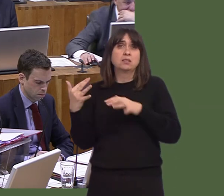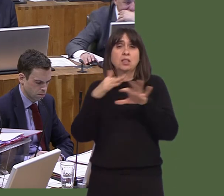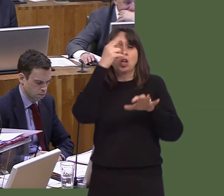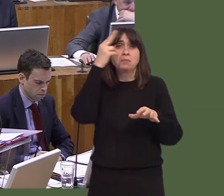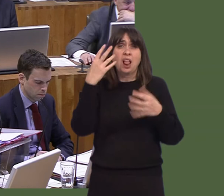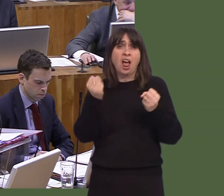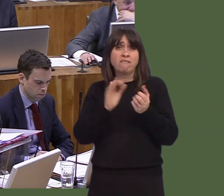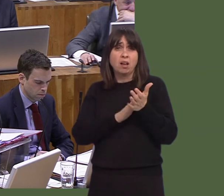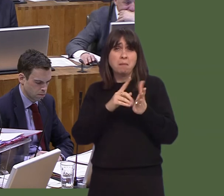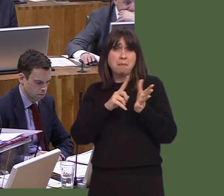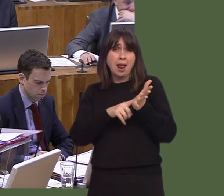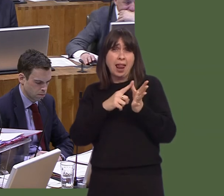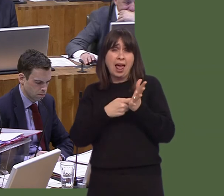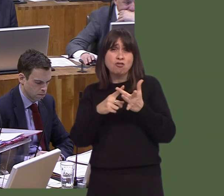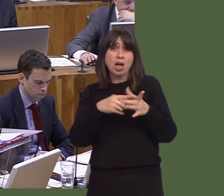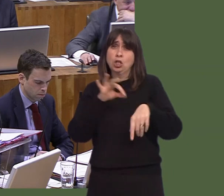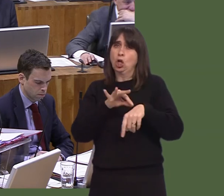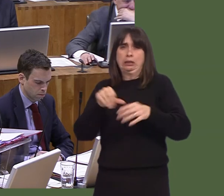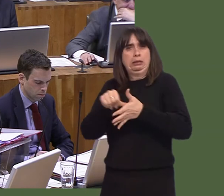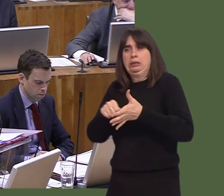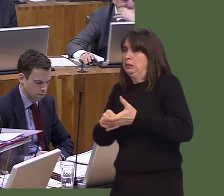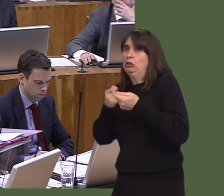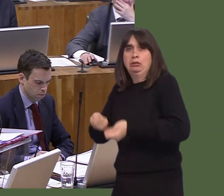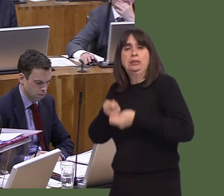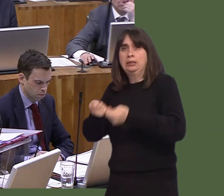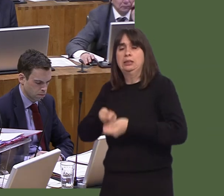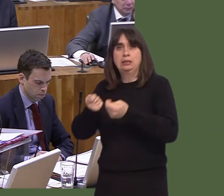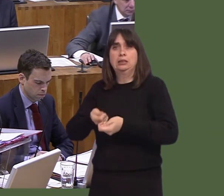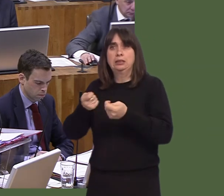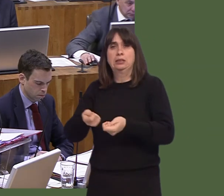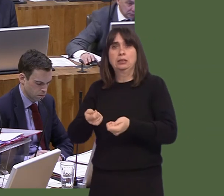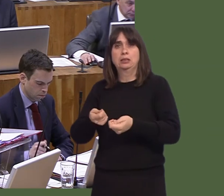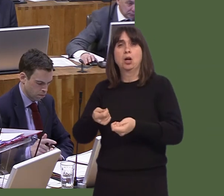I am concerned about the implications of tariffs for trade. New routes would be developed, without doubt, between Ireland and mainland Europe.